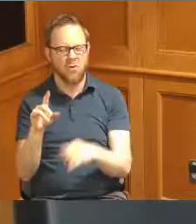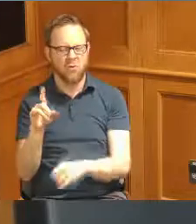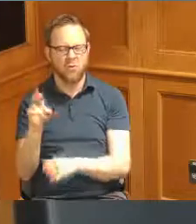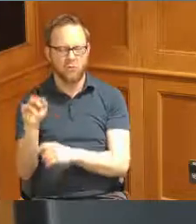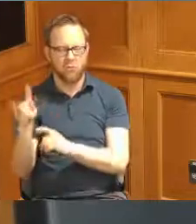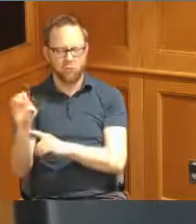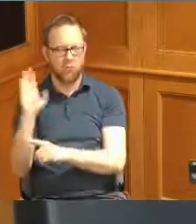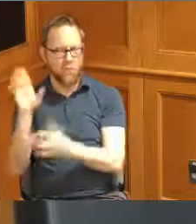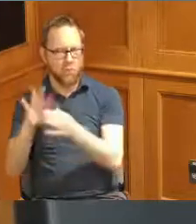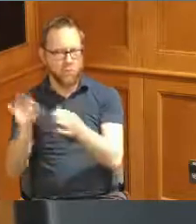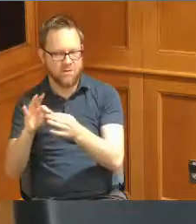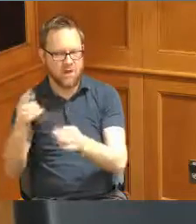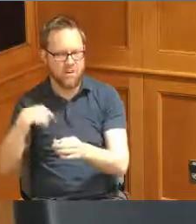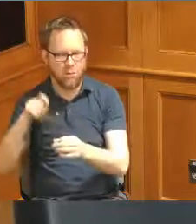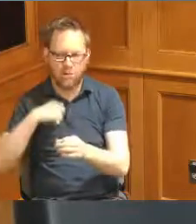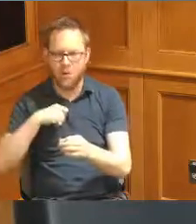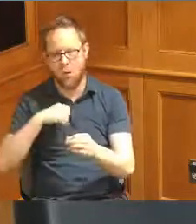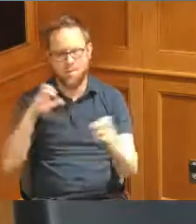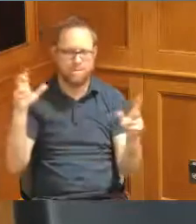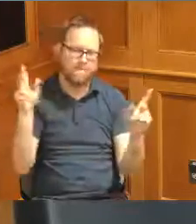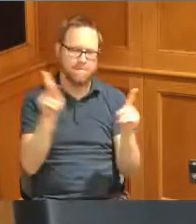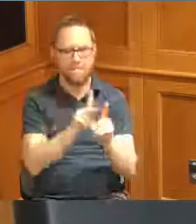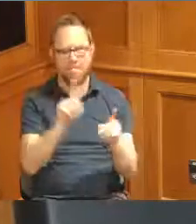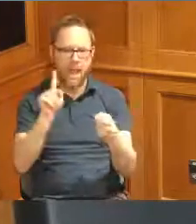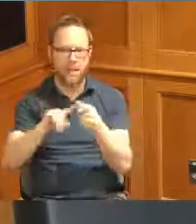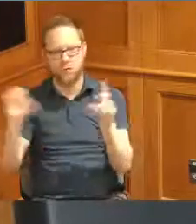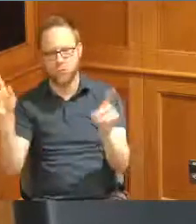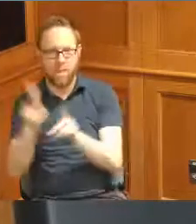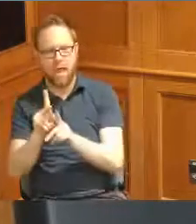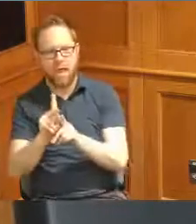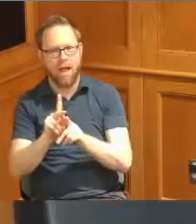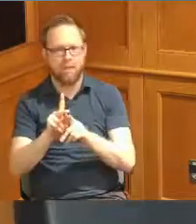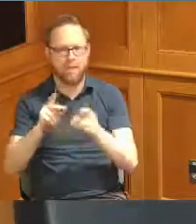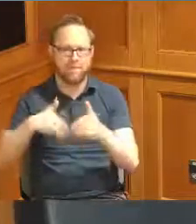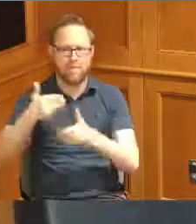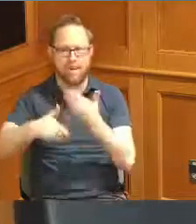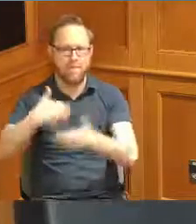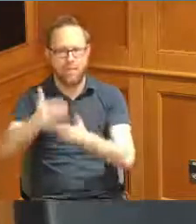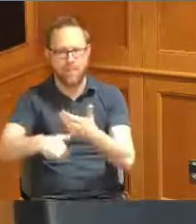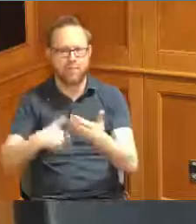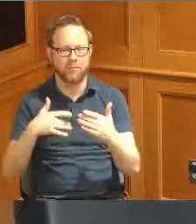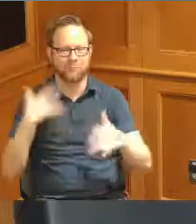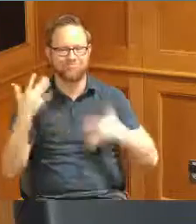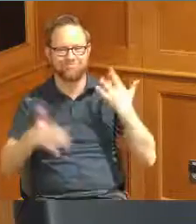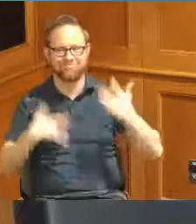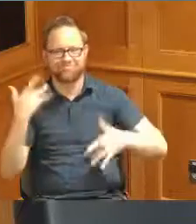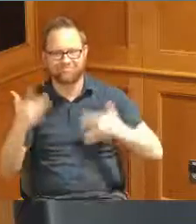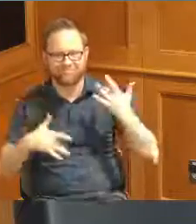we're going back to back back-to-back serious so I'm very excited to present